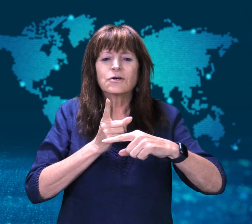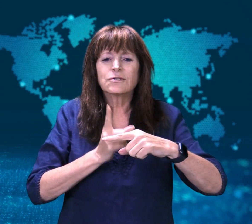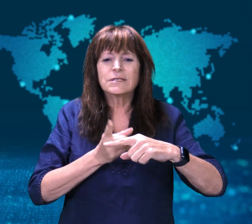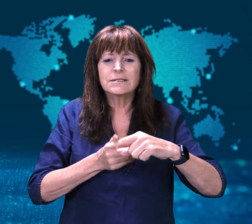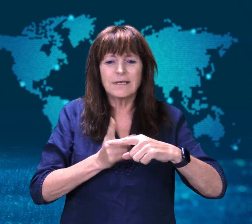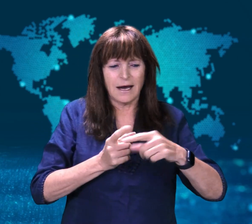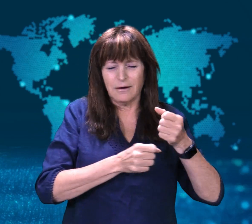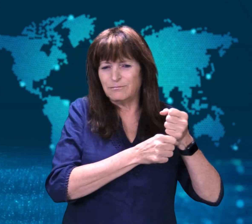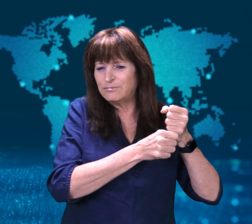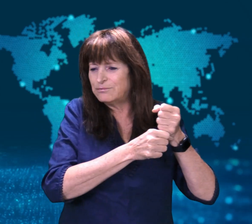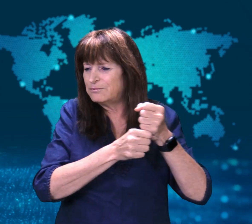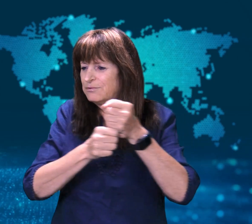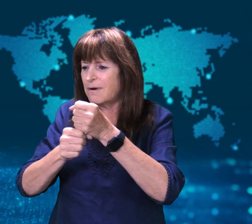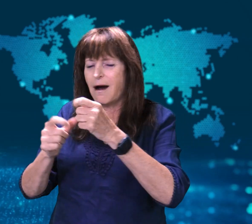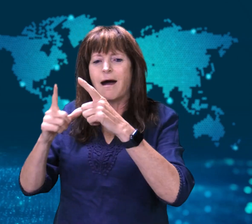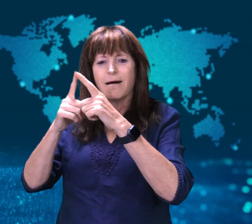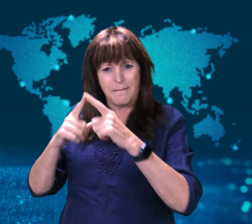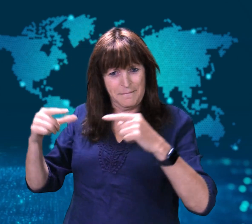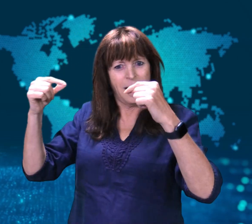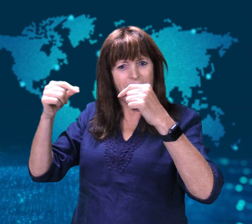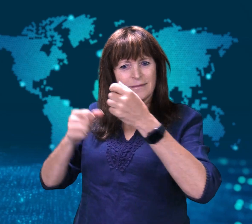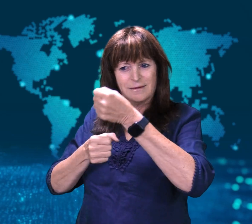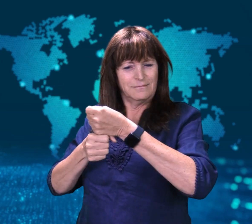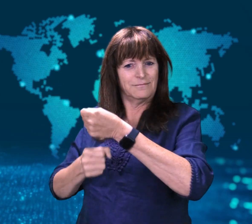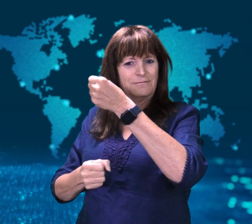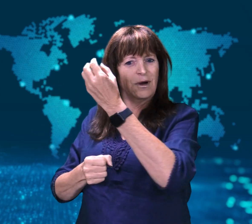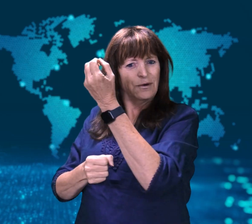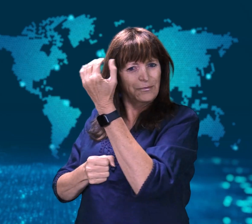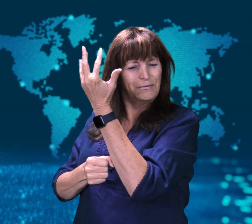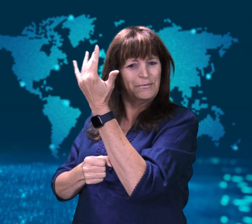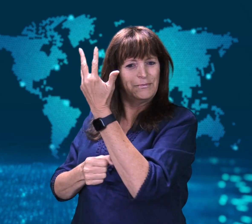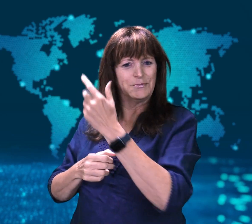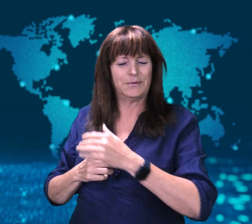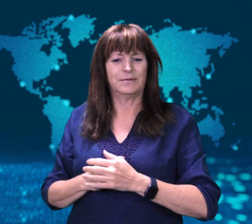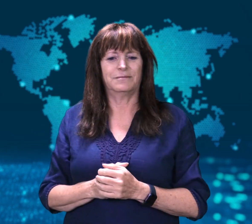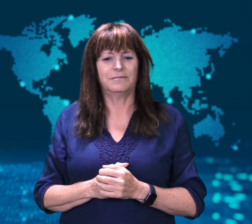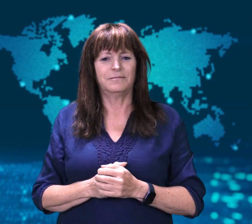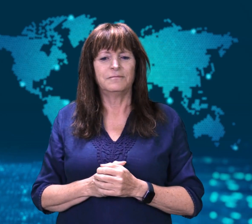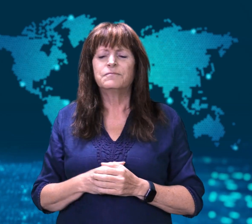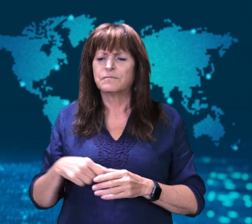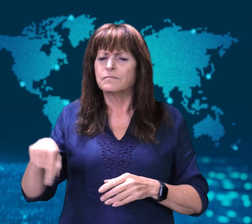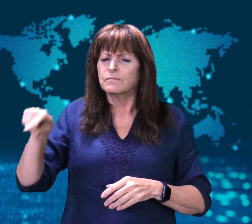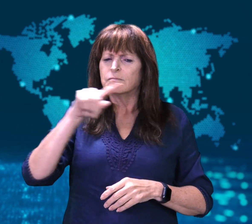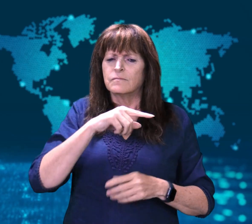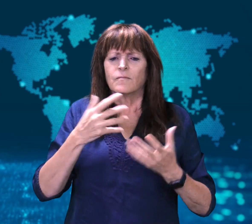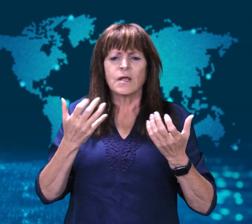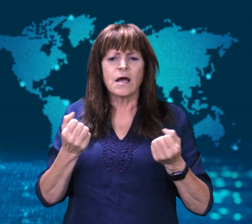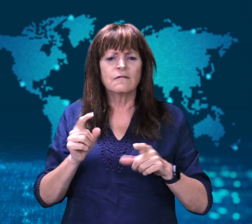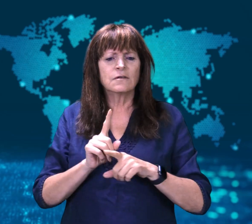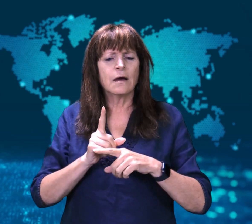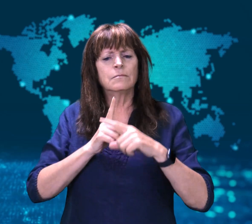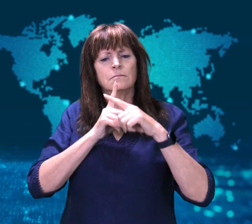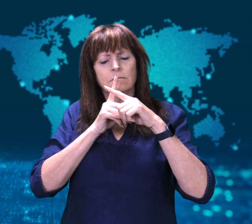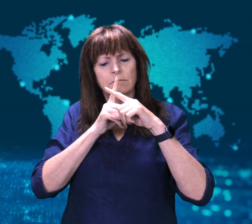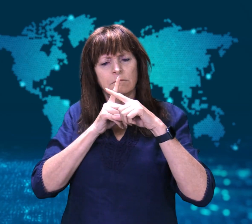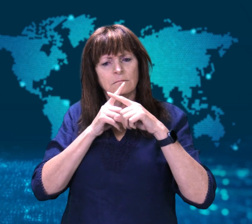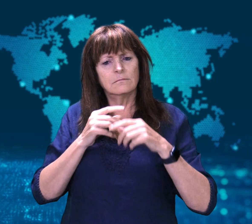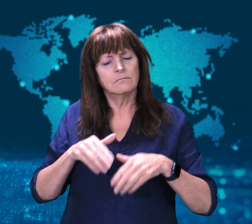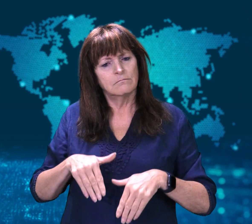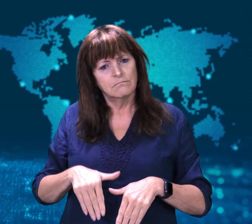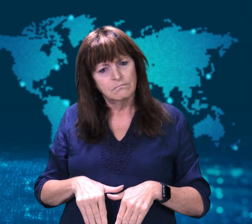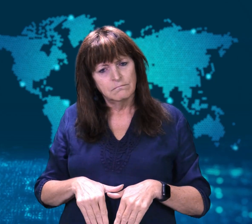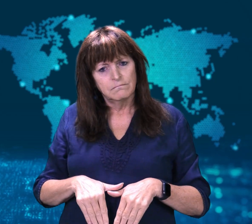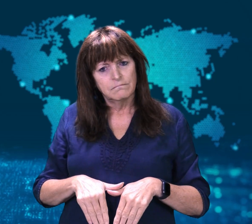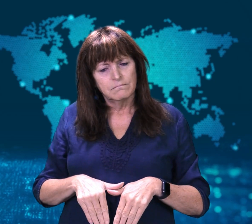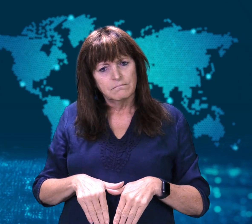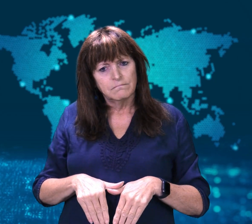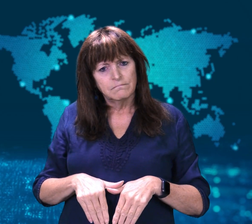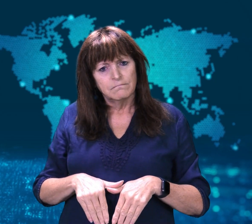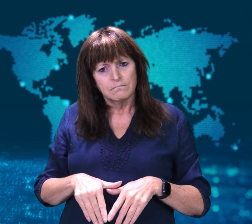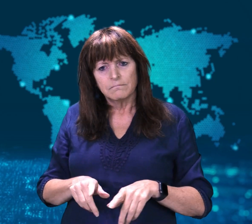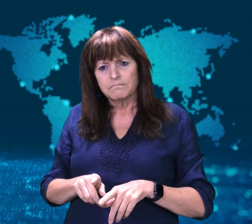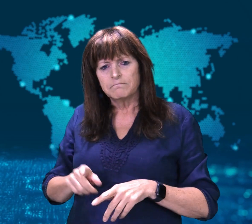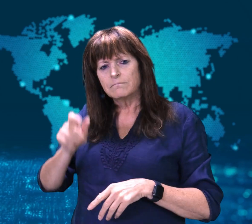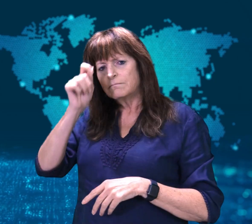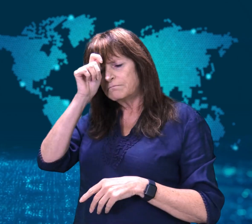There was also a moment of silence to recognize the Israeli athletes